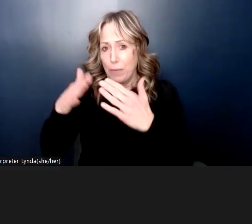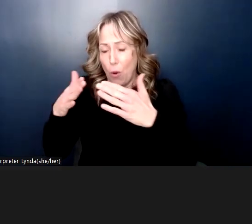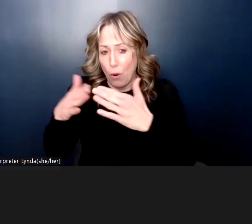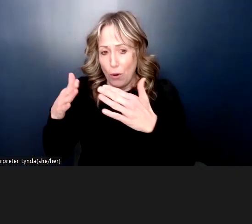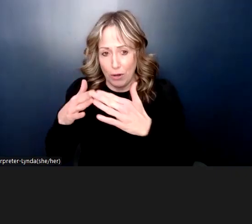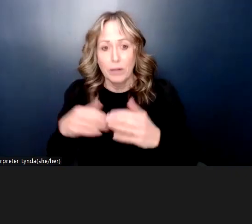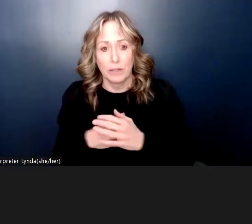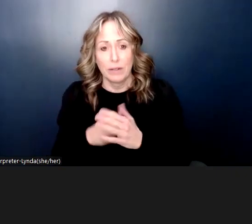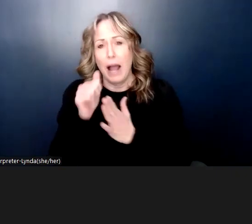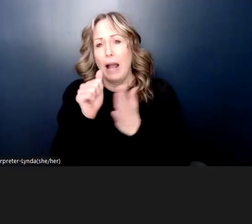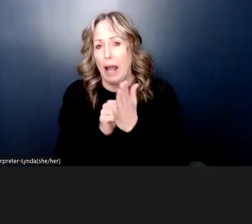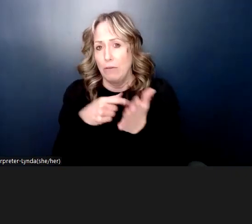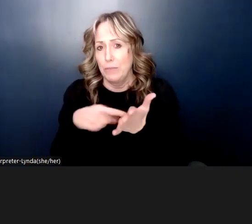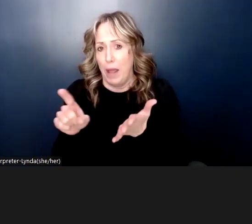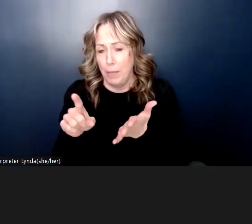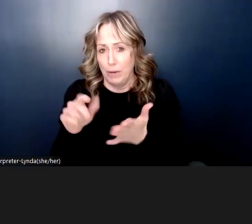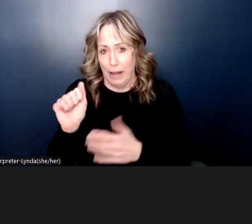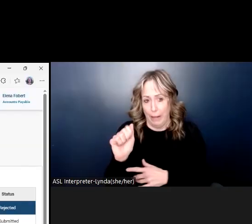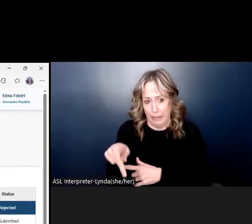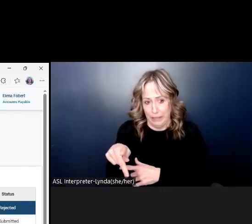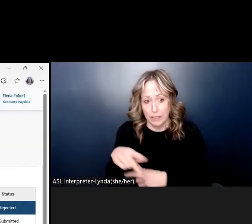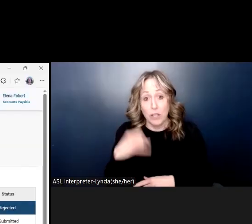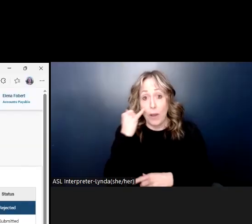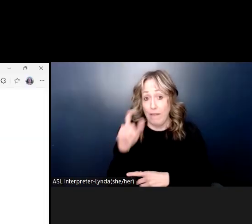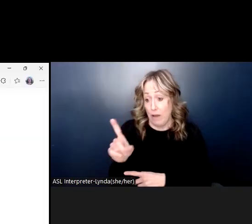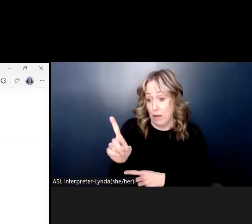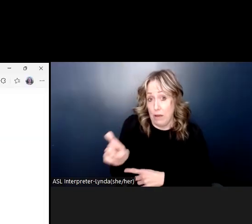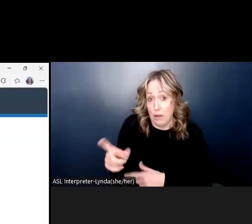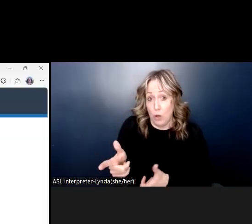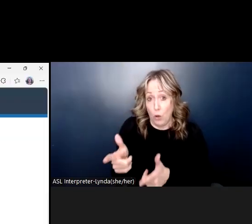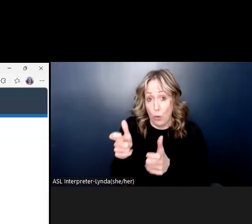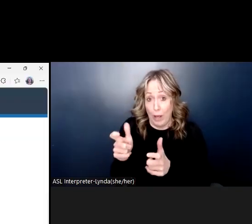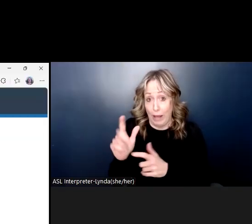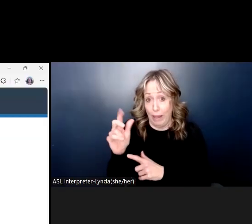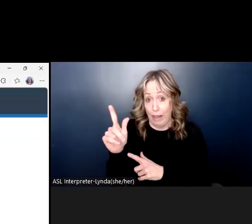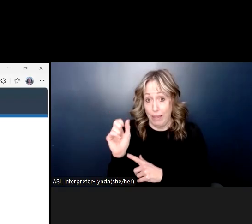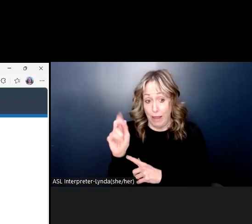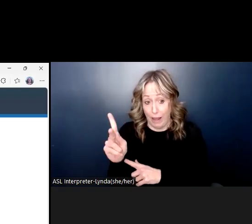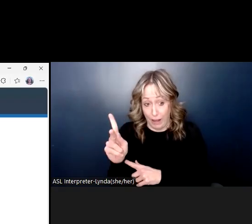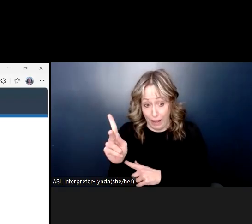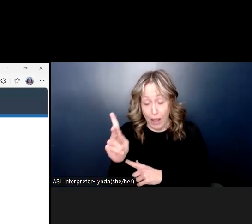If I click on this job Aids a quick link. It's going to take me directly to power demos.